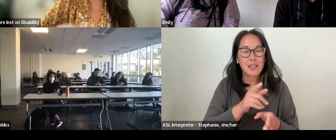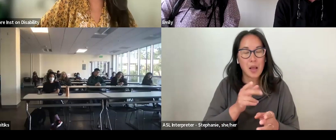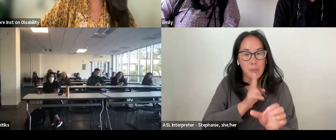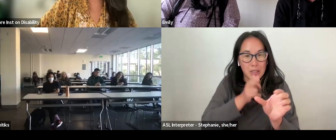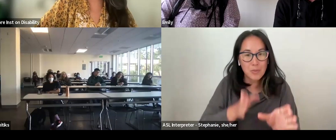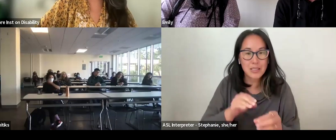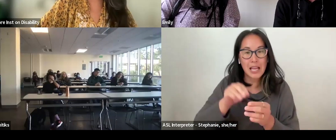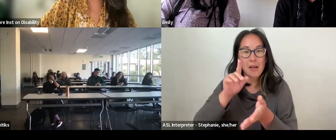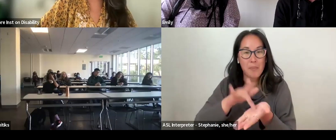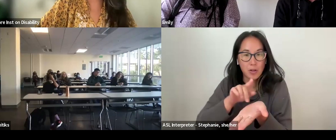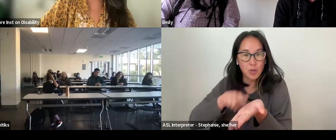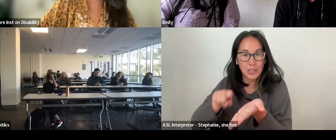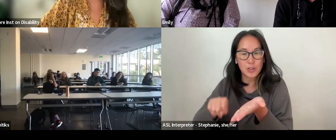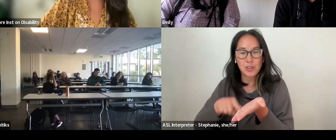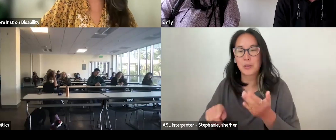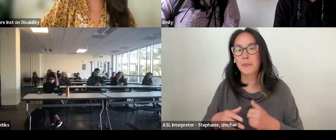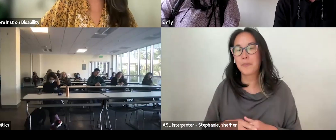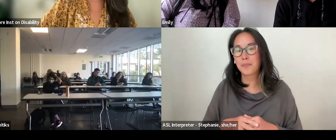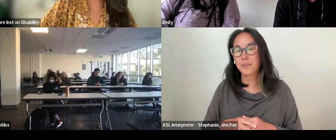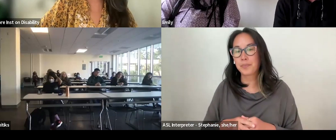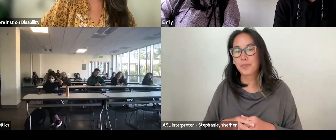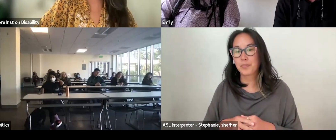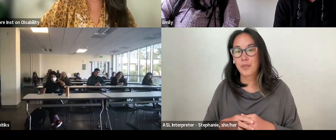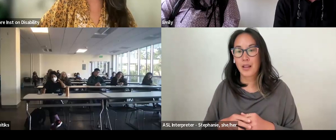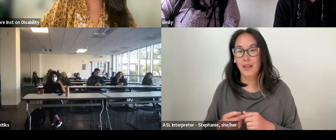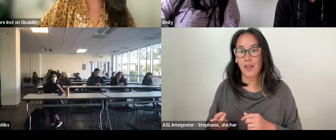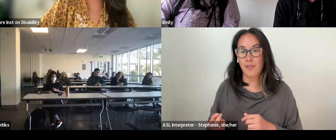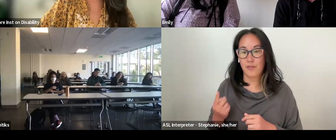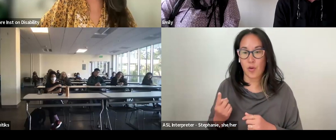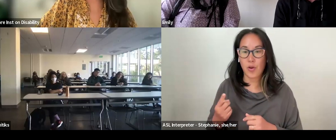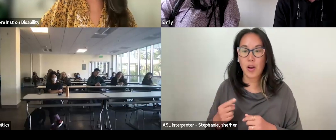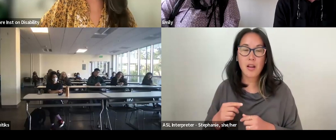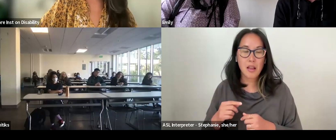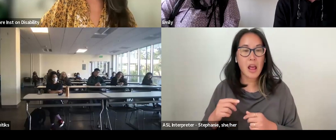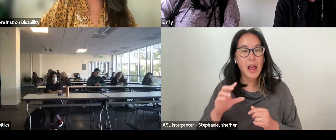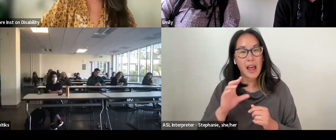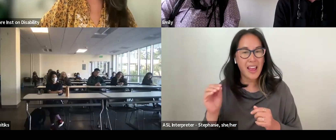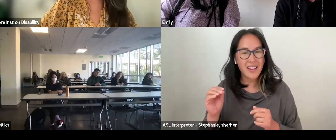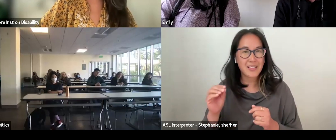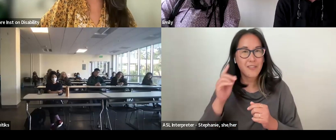In particular, one, bioethics as a professional and academic field and,